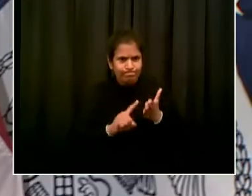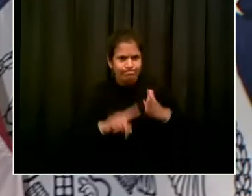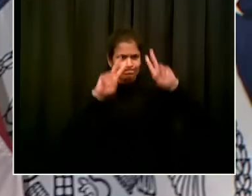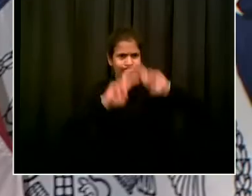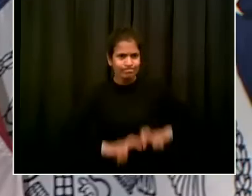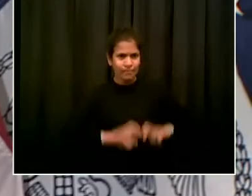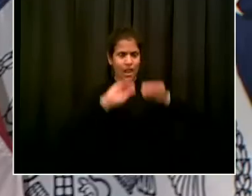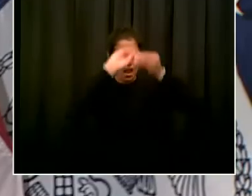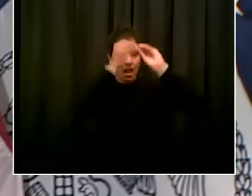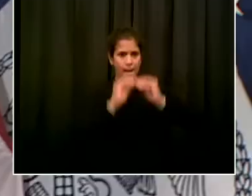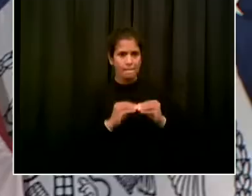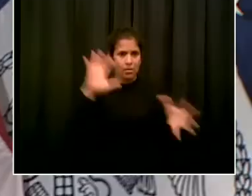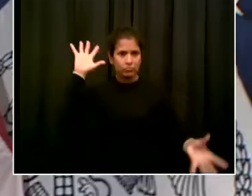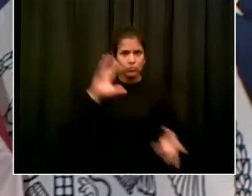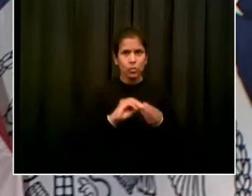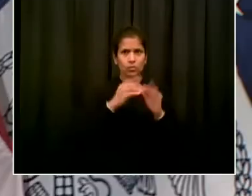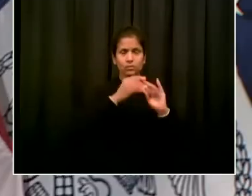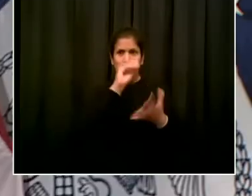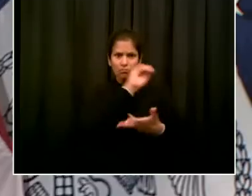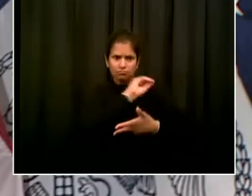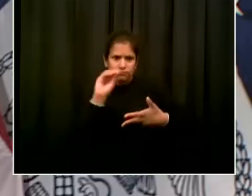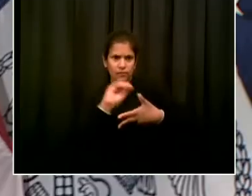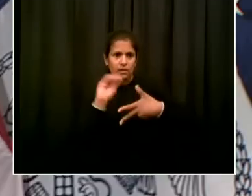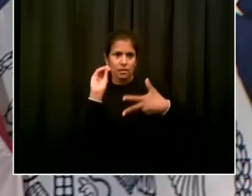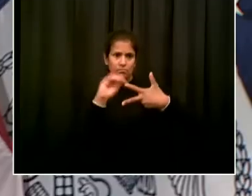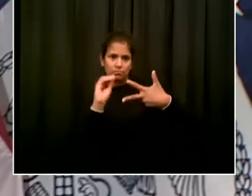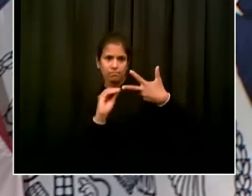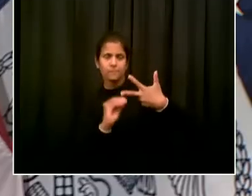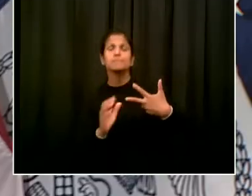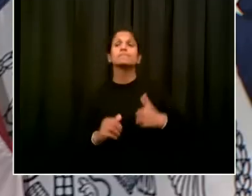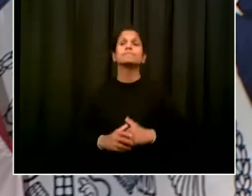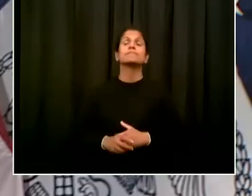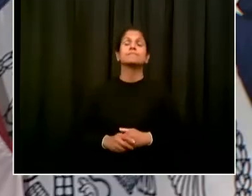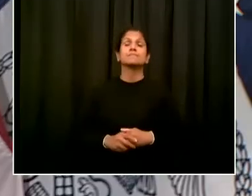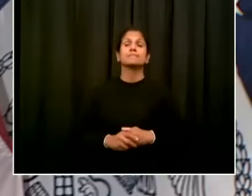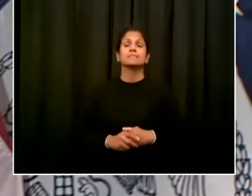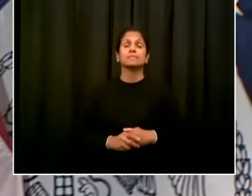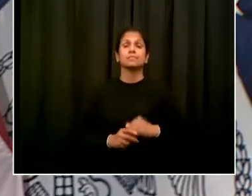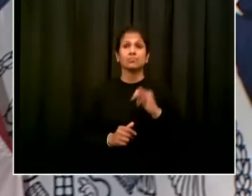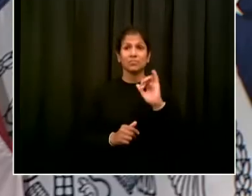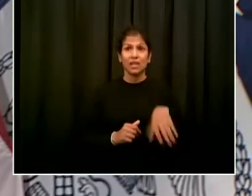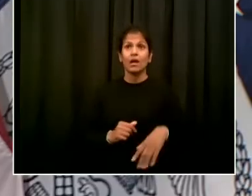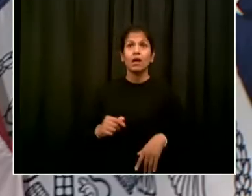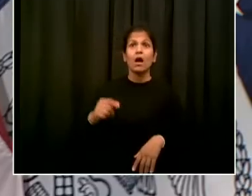NUMBER BY DEFINITION, BUT